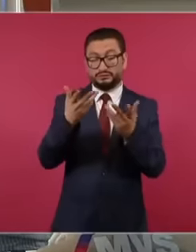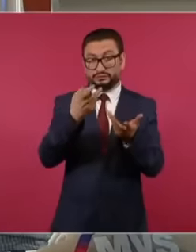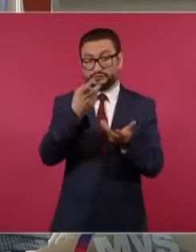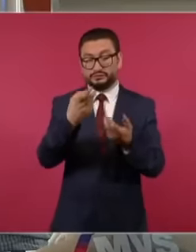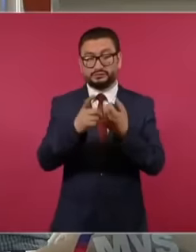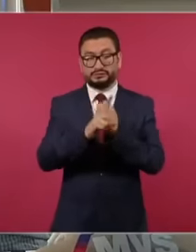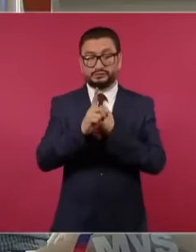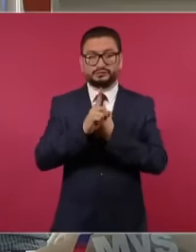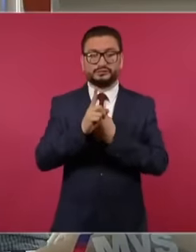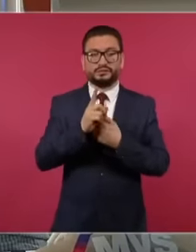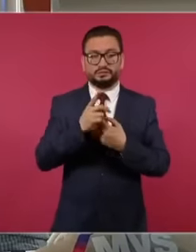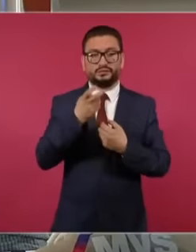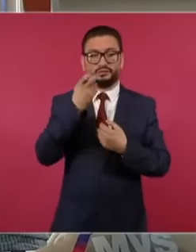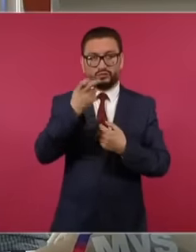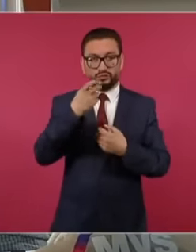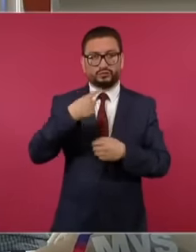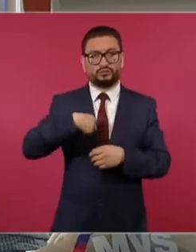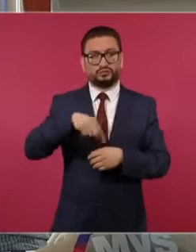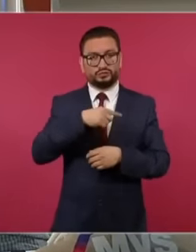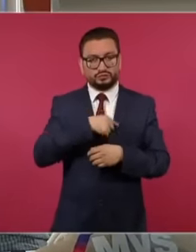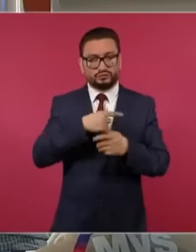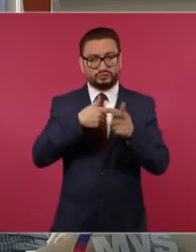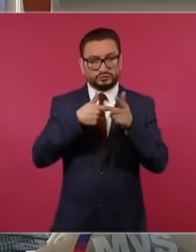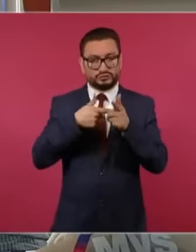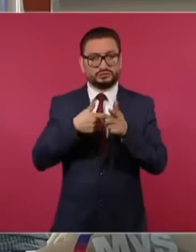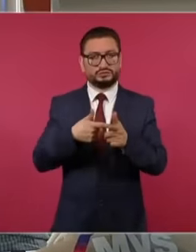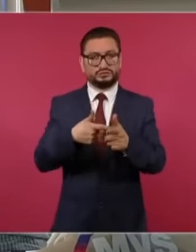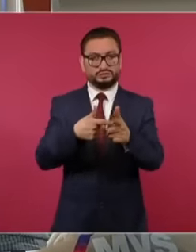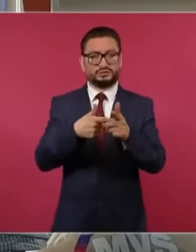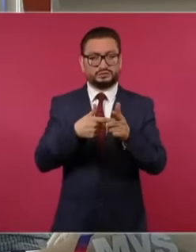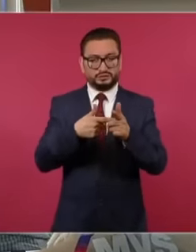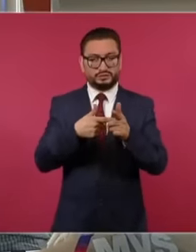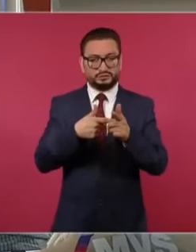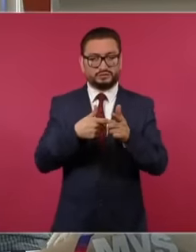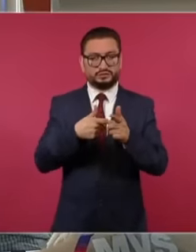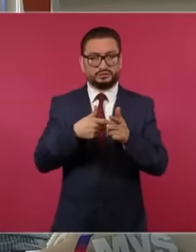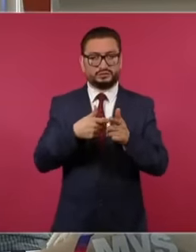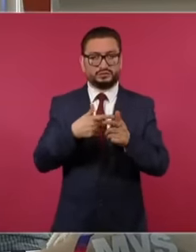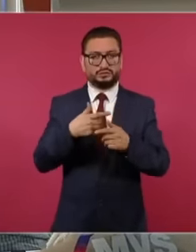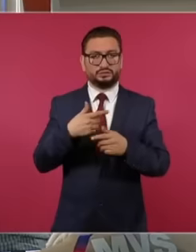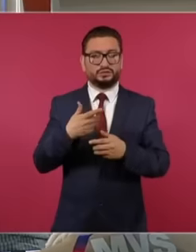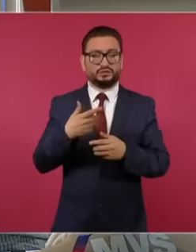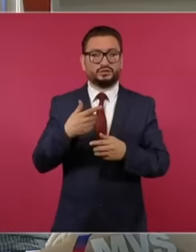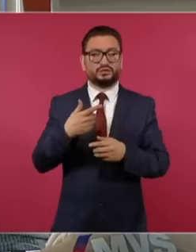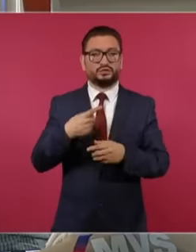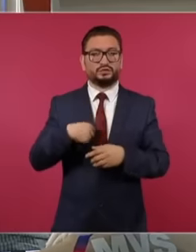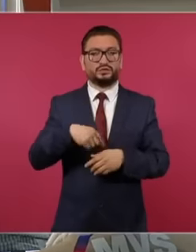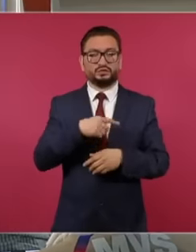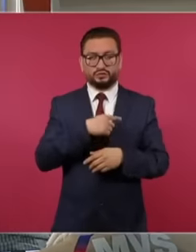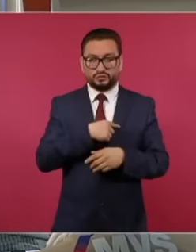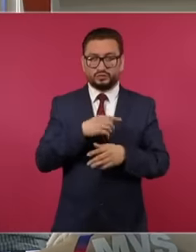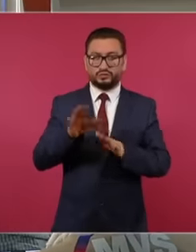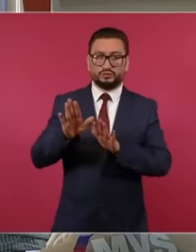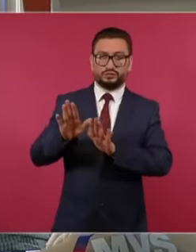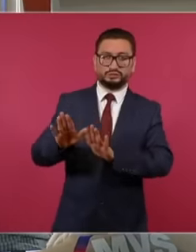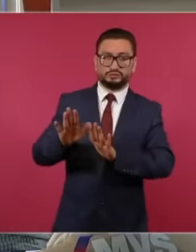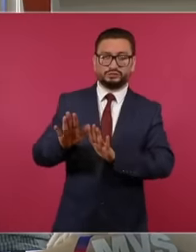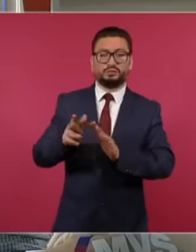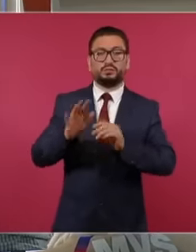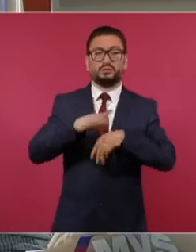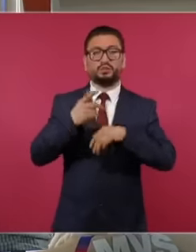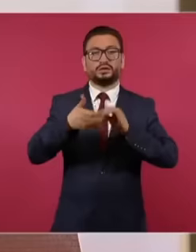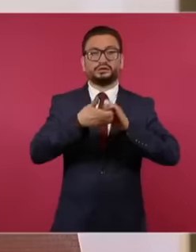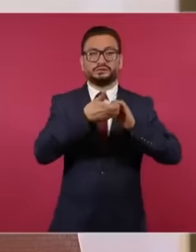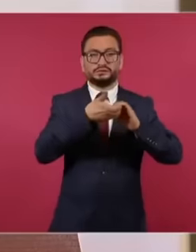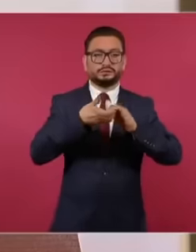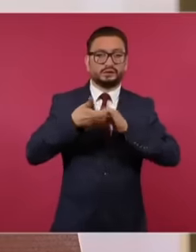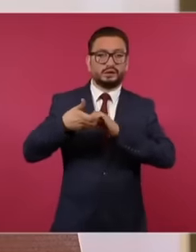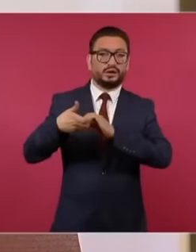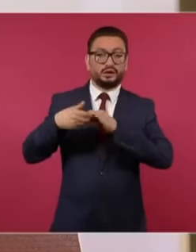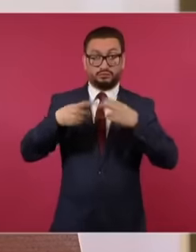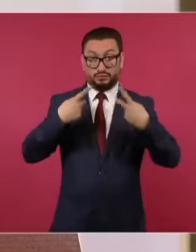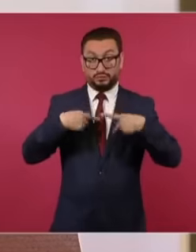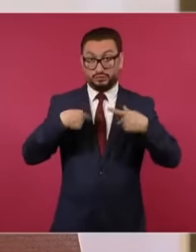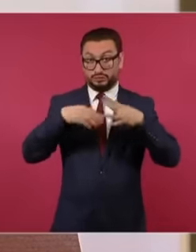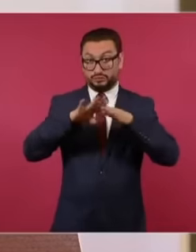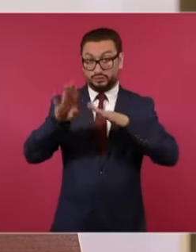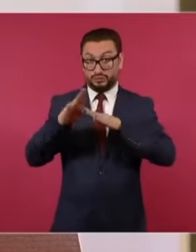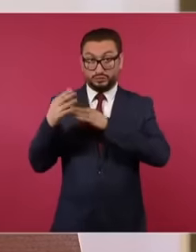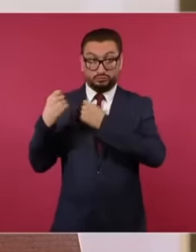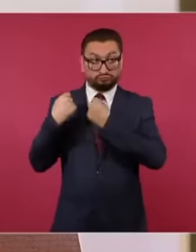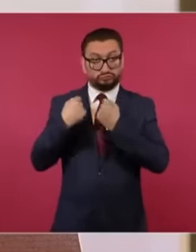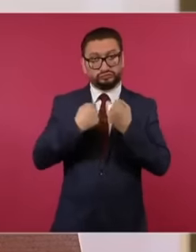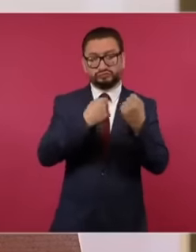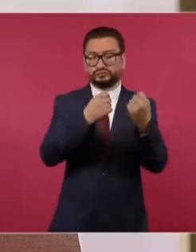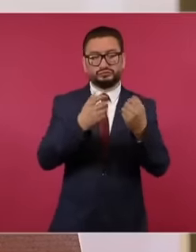constantly preventing migrants from being transported by trailer, there is,